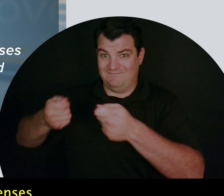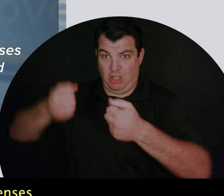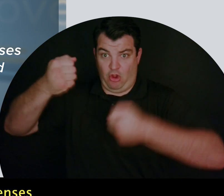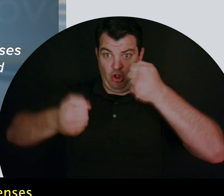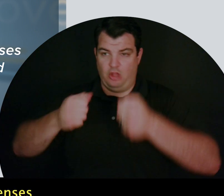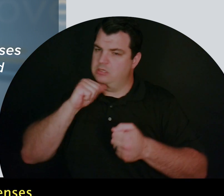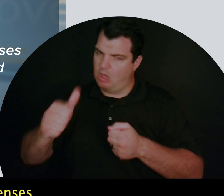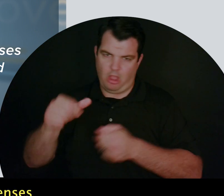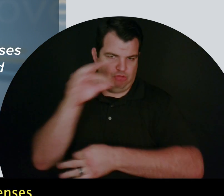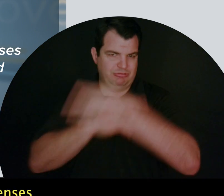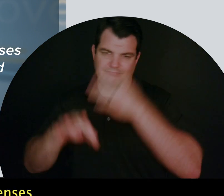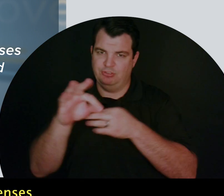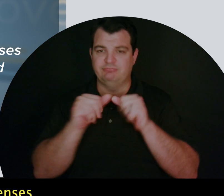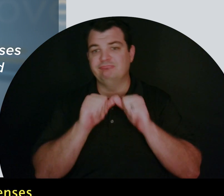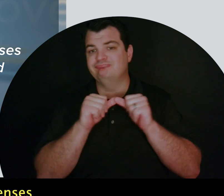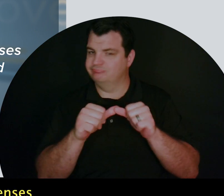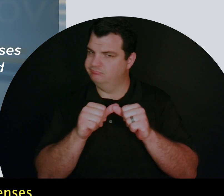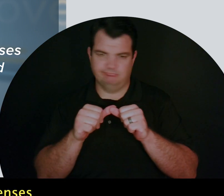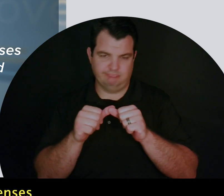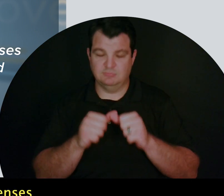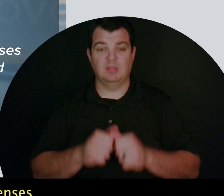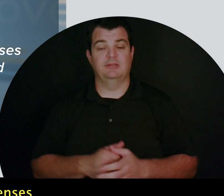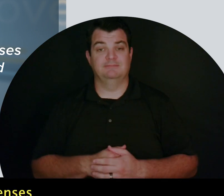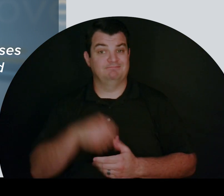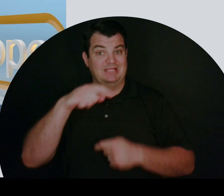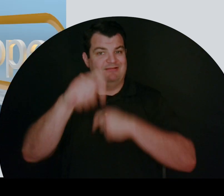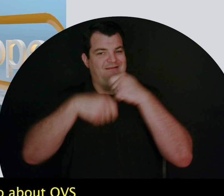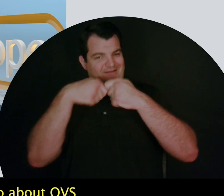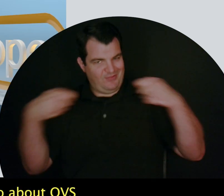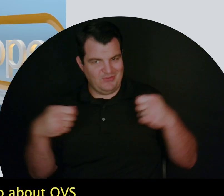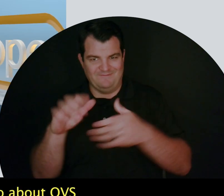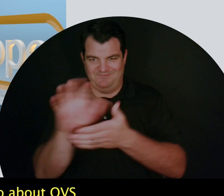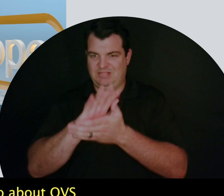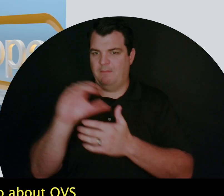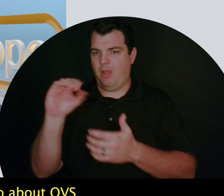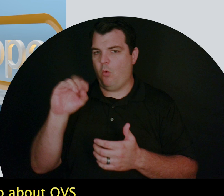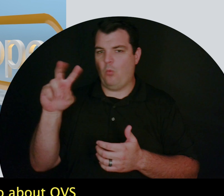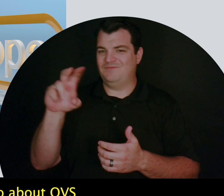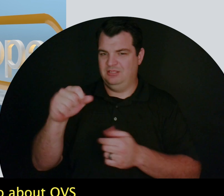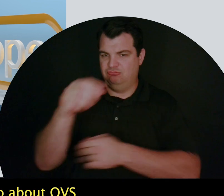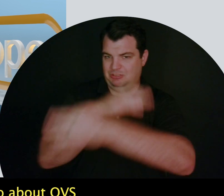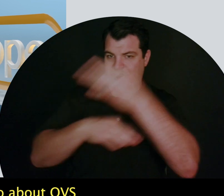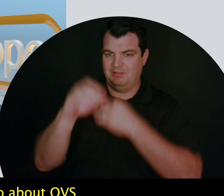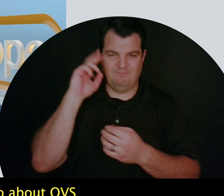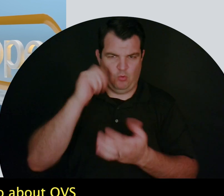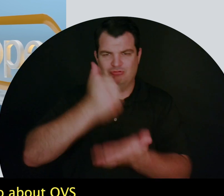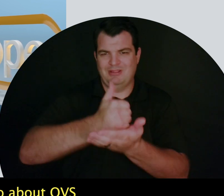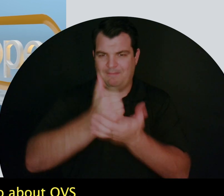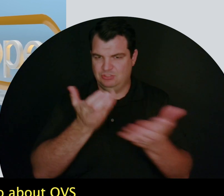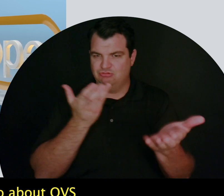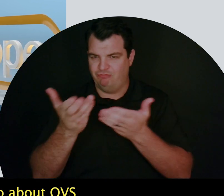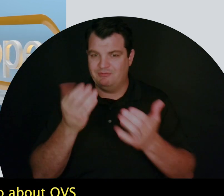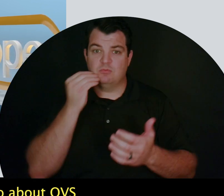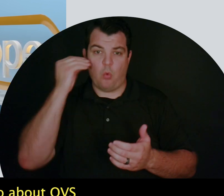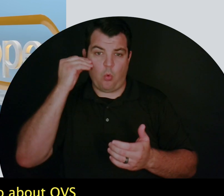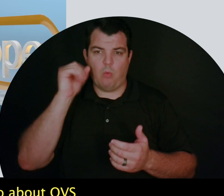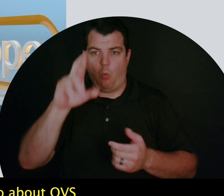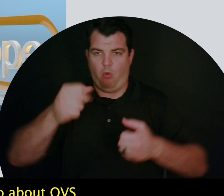or operating expenses of a modified vehicle. This concludes the video about OVS reimbursement for rehabilitation services